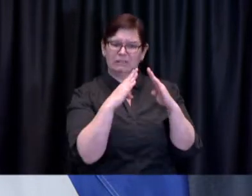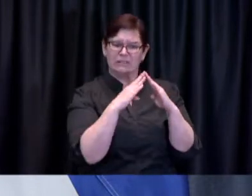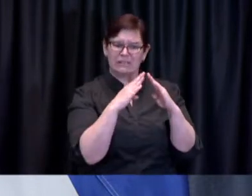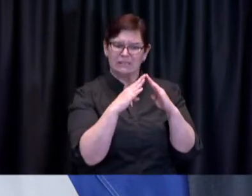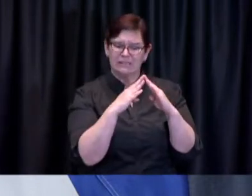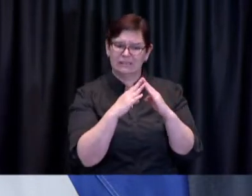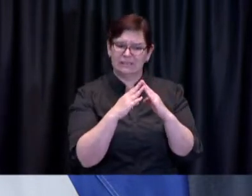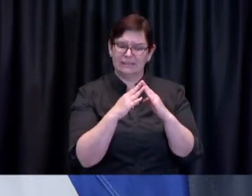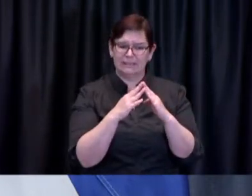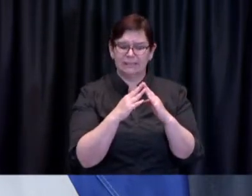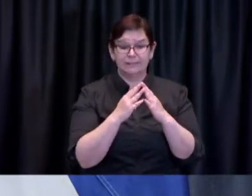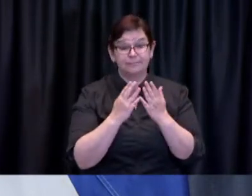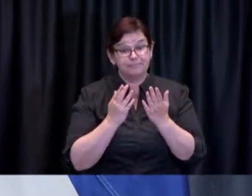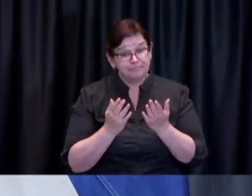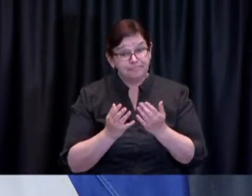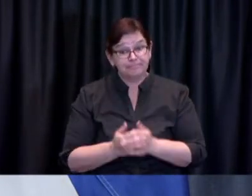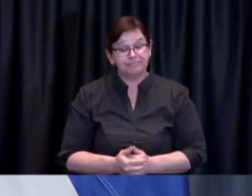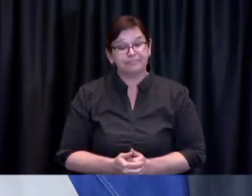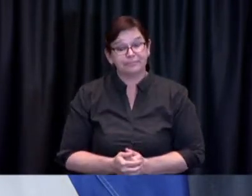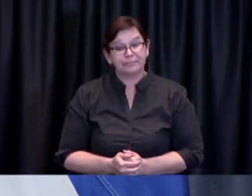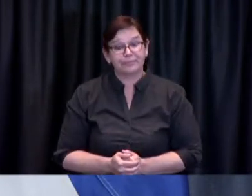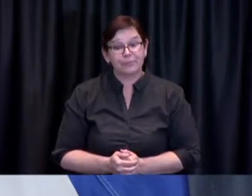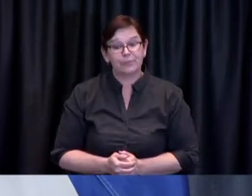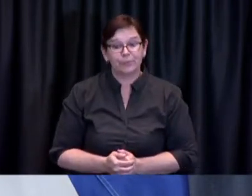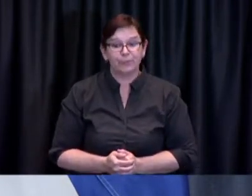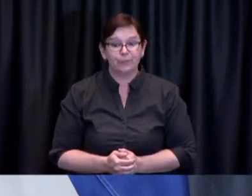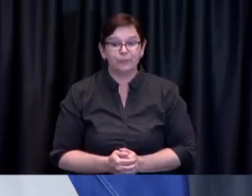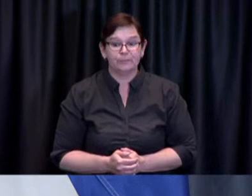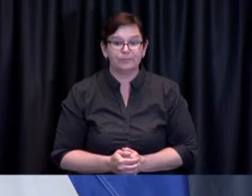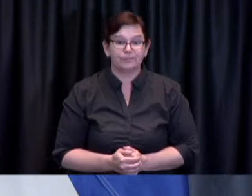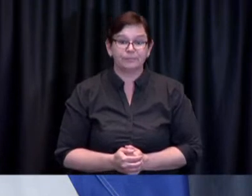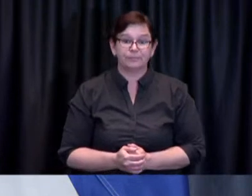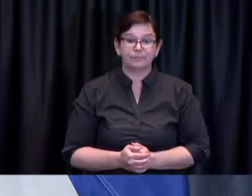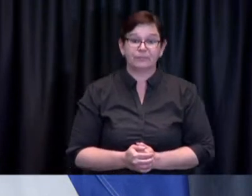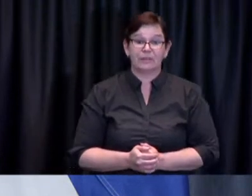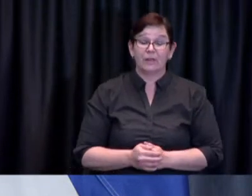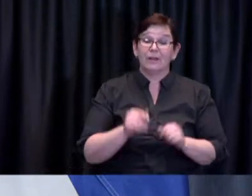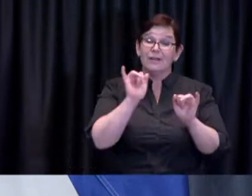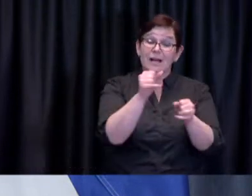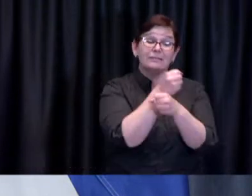those places we would offer to the people experiencing homelessness to go have been